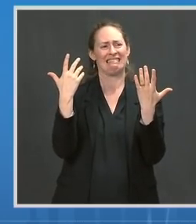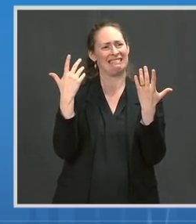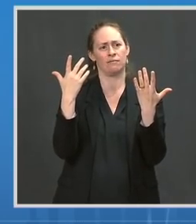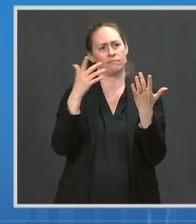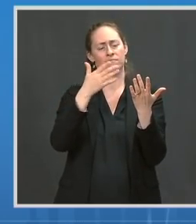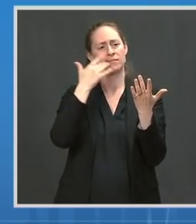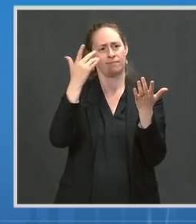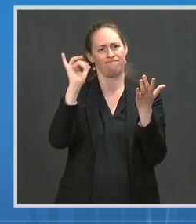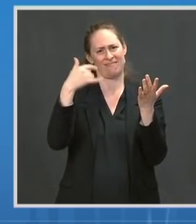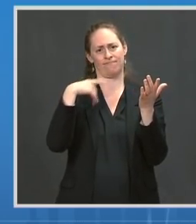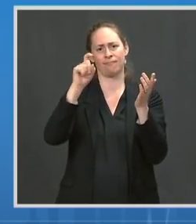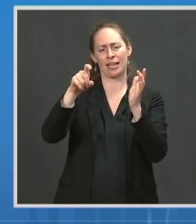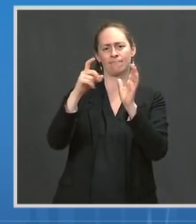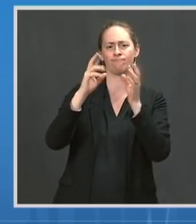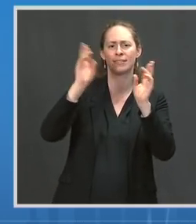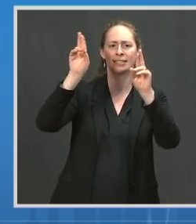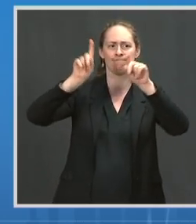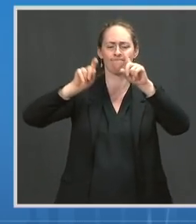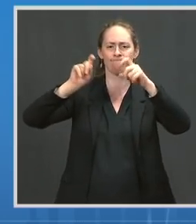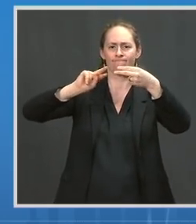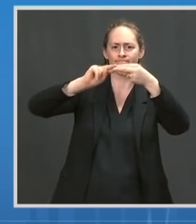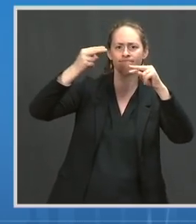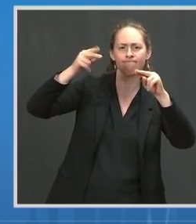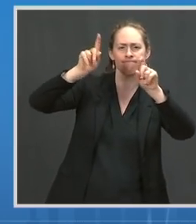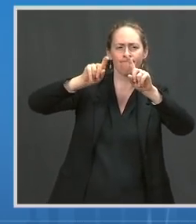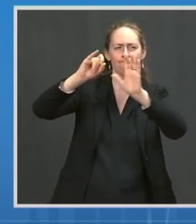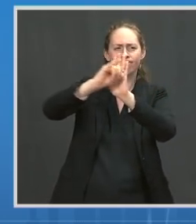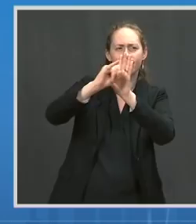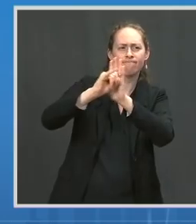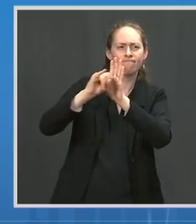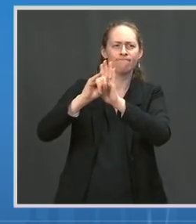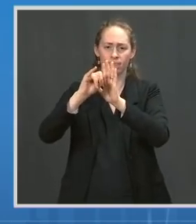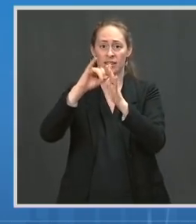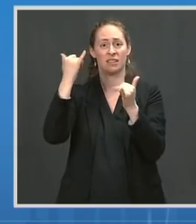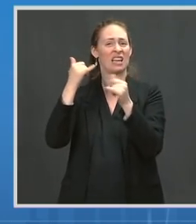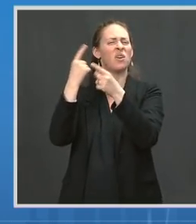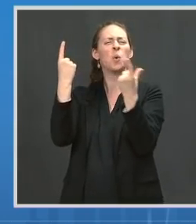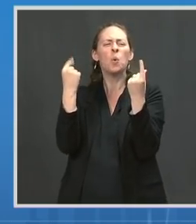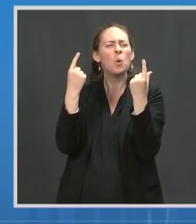CDC has been acting on multiple fronts to increase our sequencing efforts in the United States